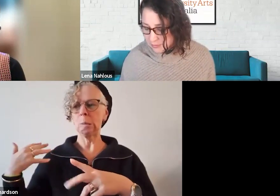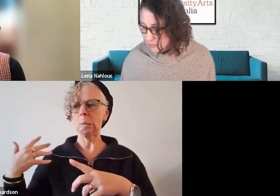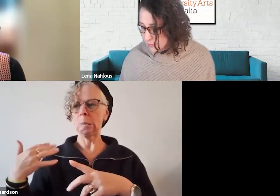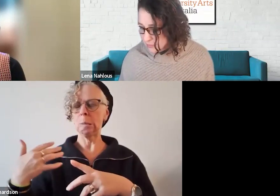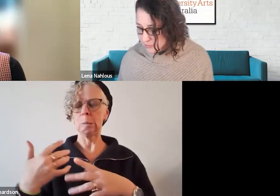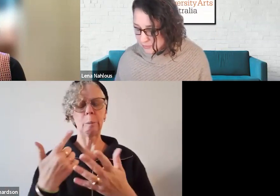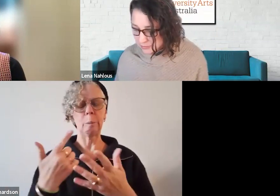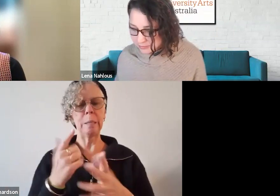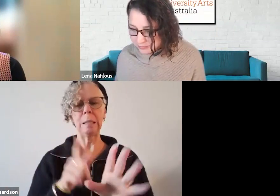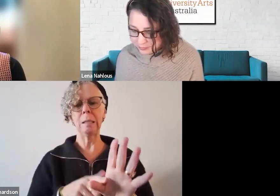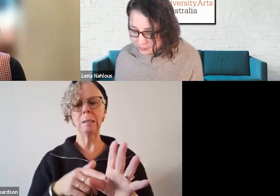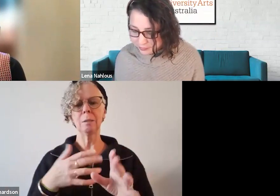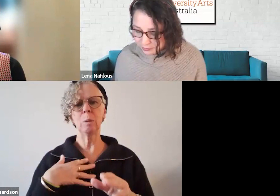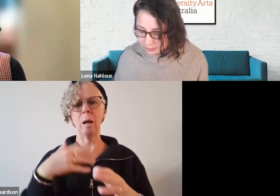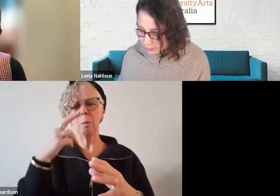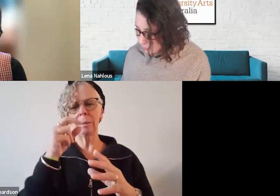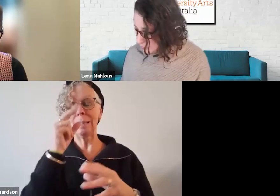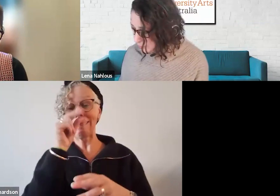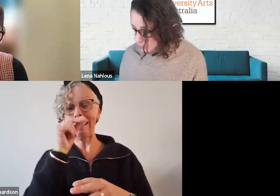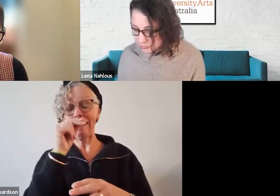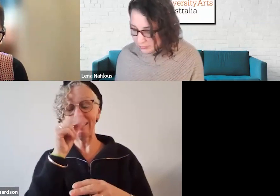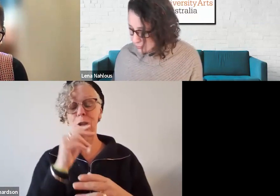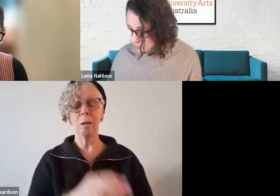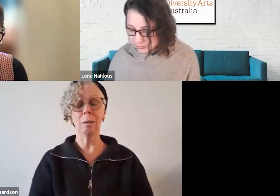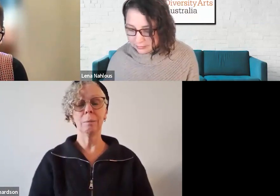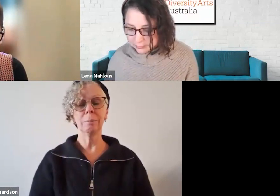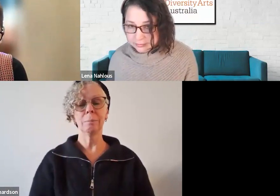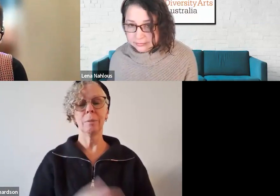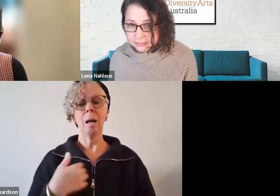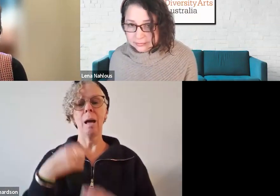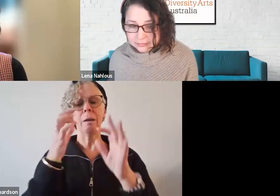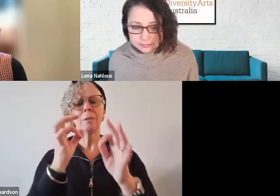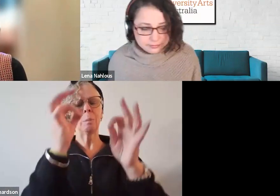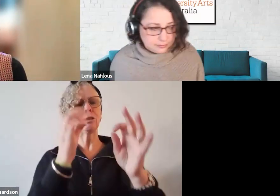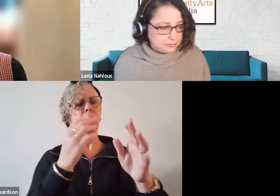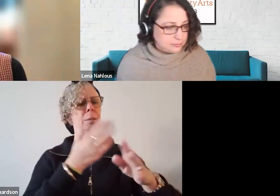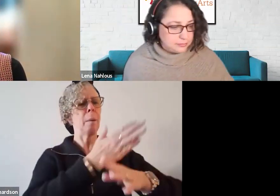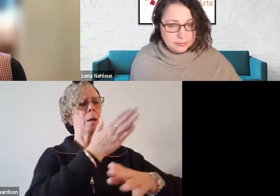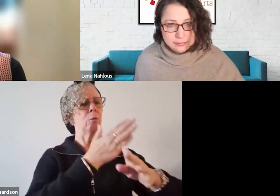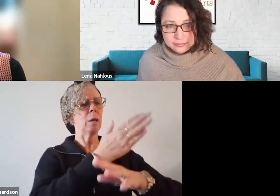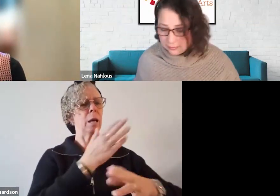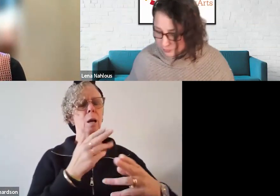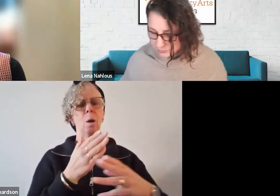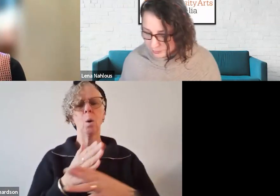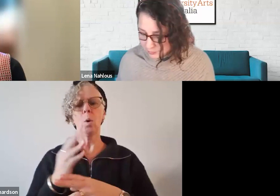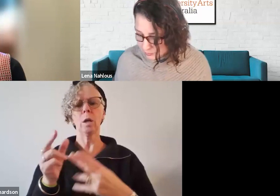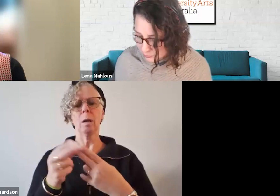and I have specialized in my career working with and for Aboriginal and Torres